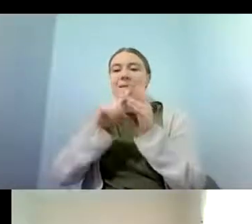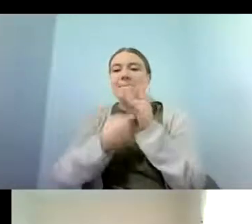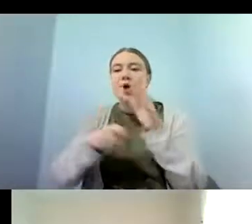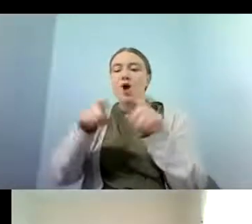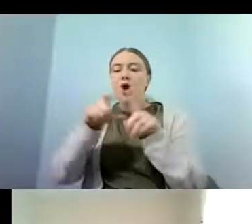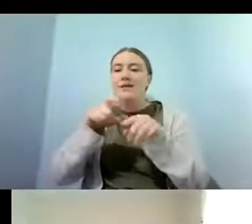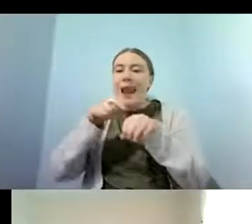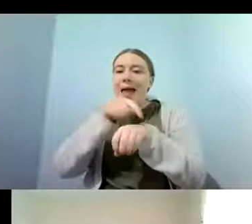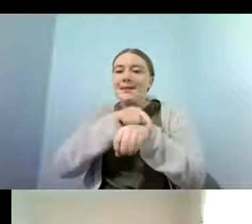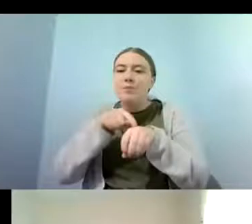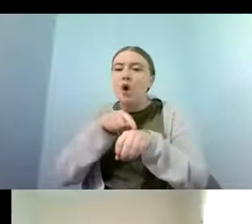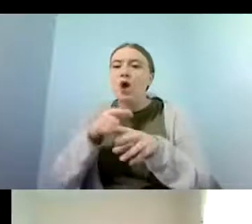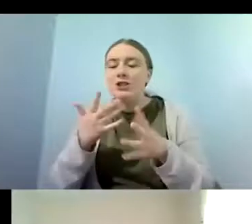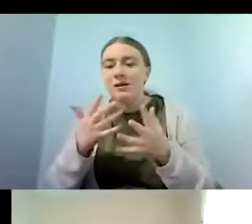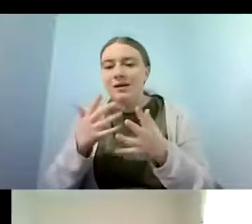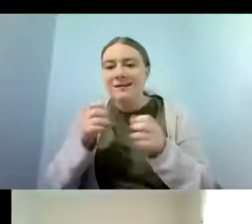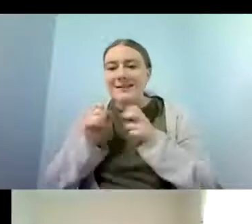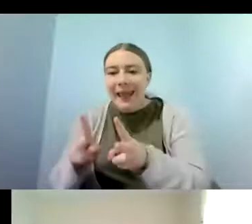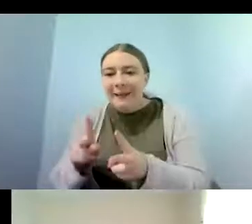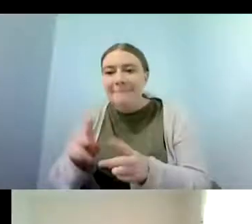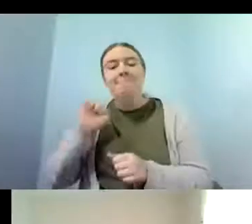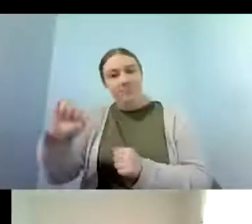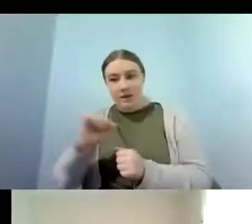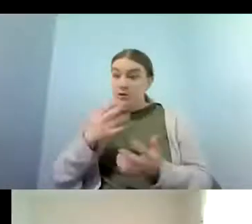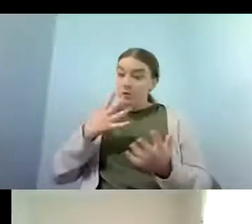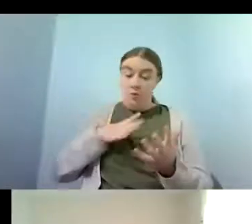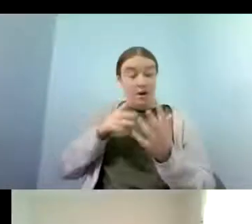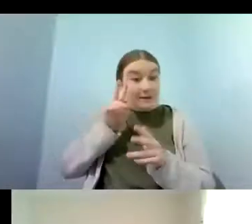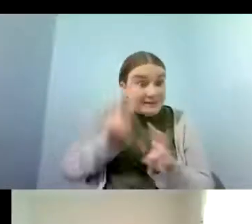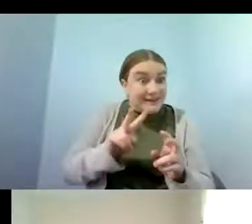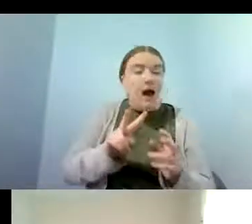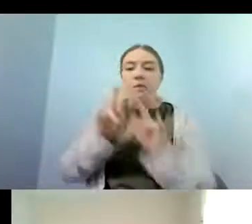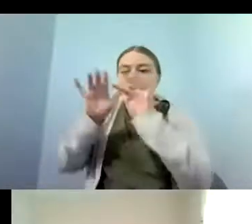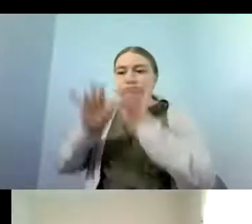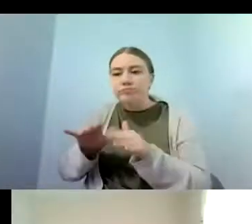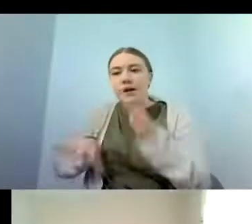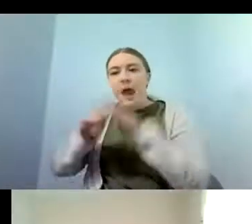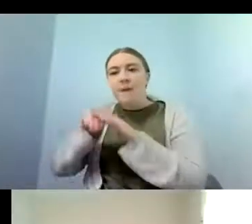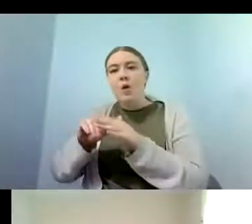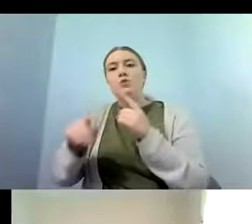on that specific form in irecord so it might sound a little bit complicated but um each project will